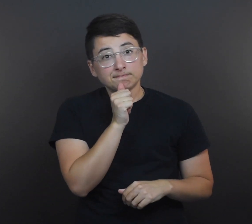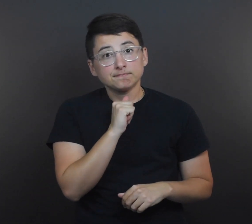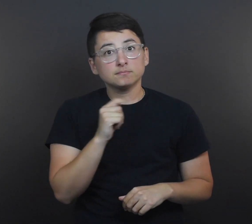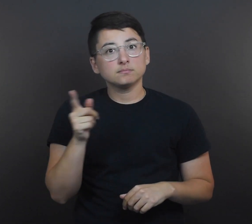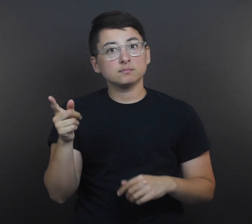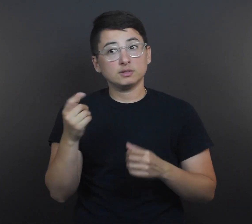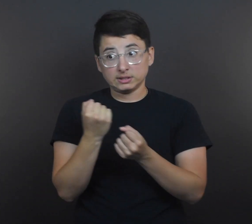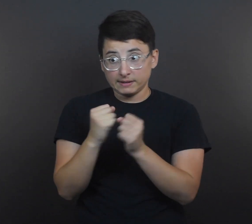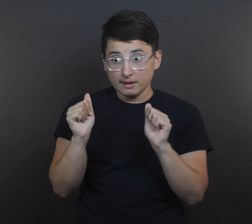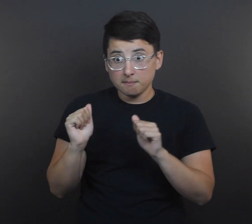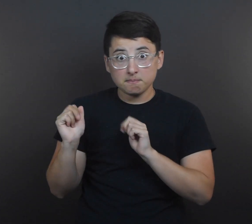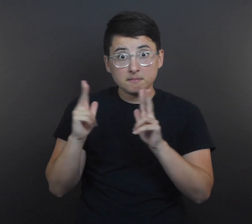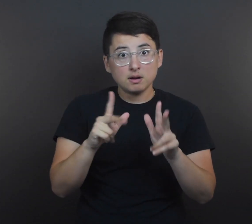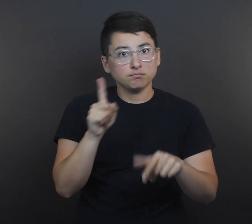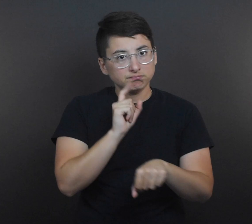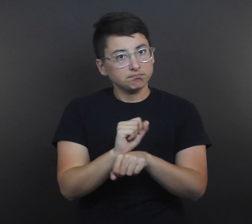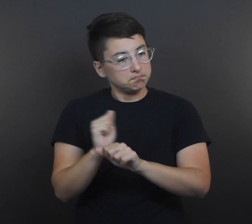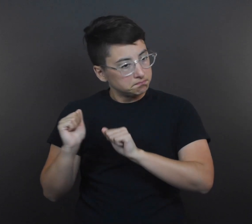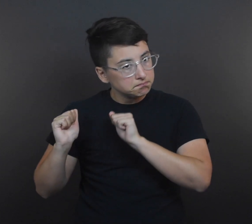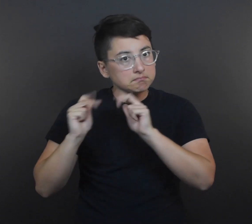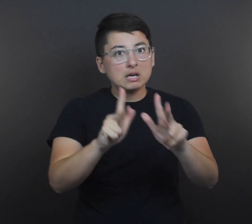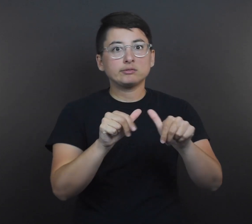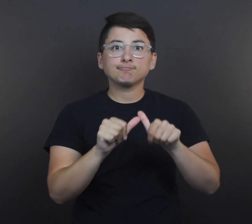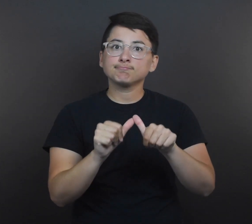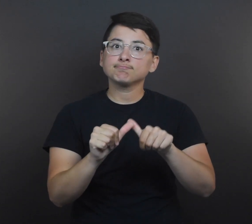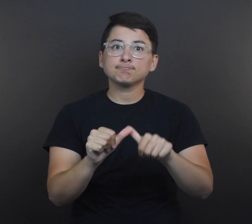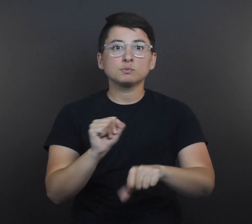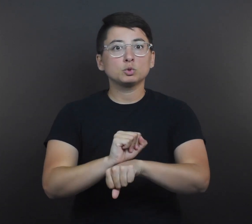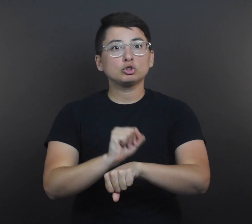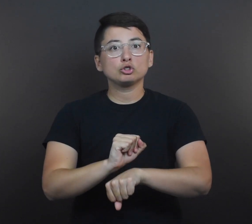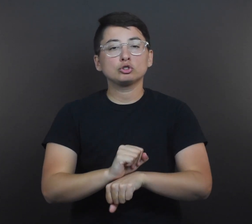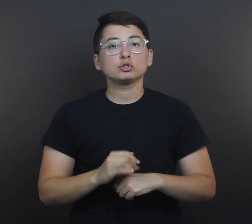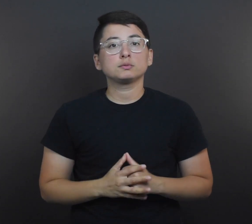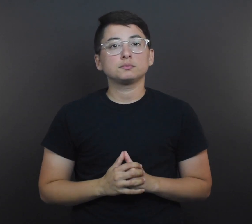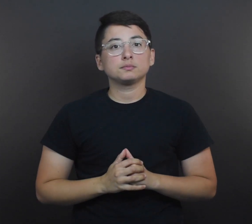Through all of this, once she was able to safely return, she continued to work.